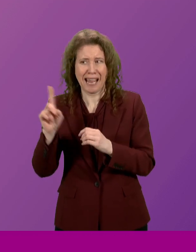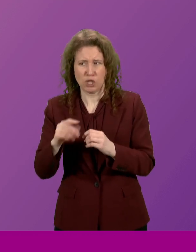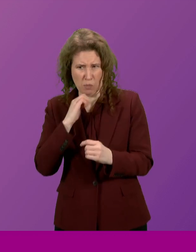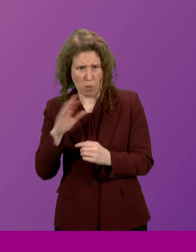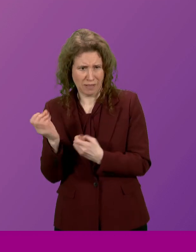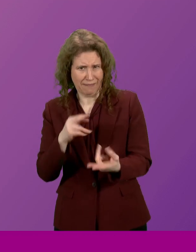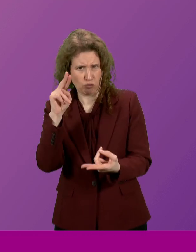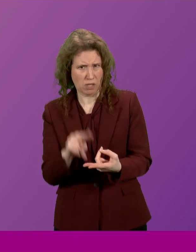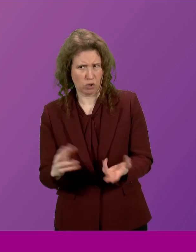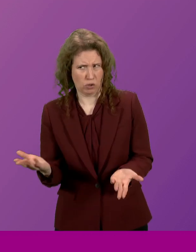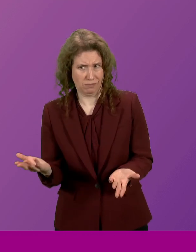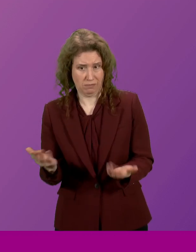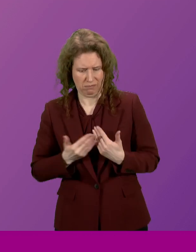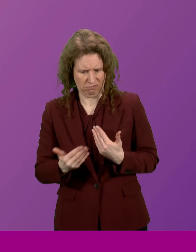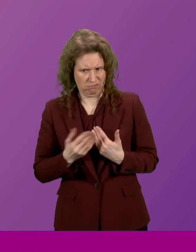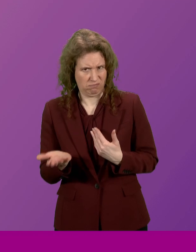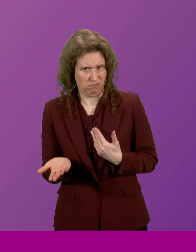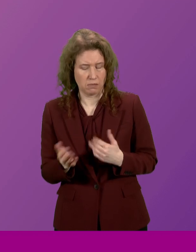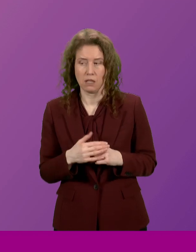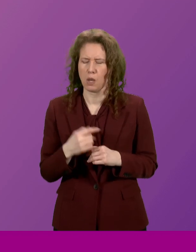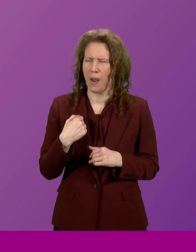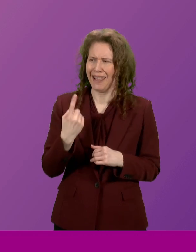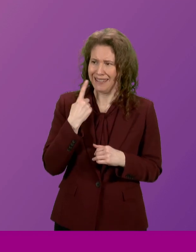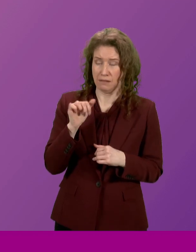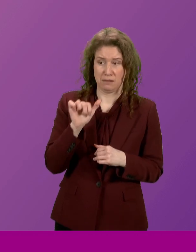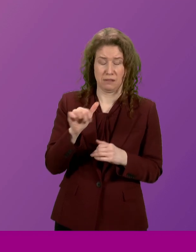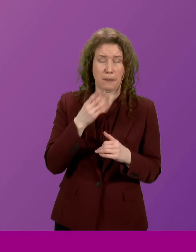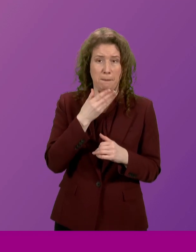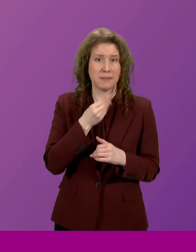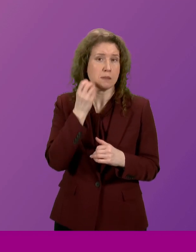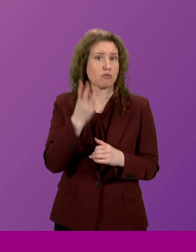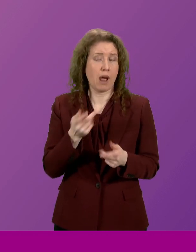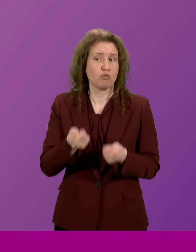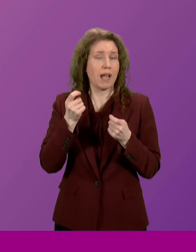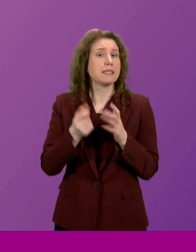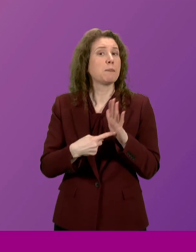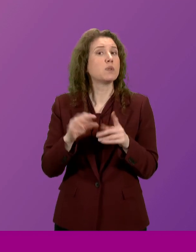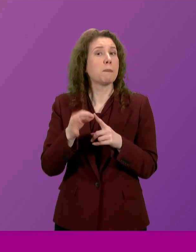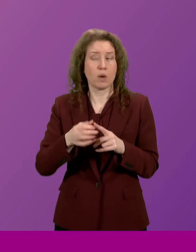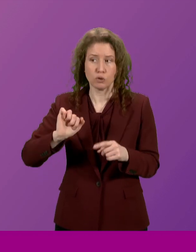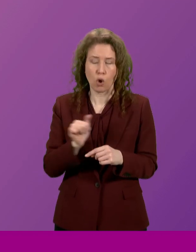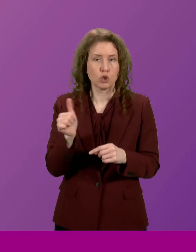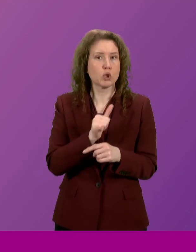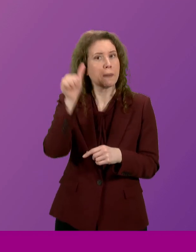in energy bills any time soon. Mr Brown raises an important point that Scotland should be aware of: